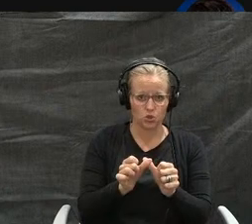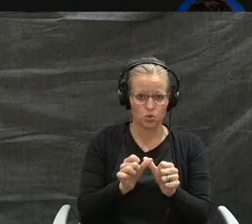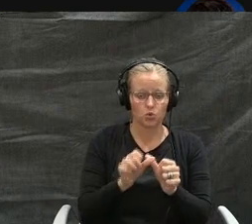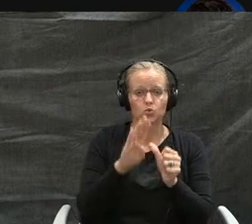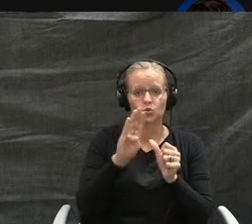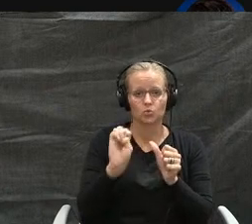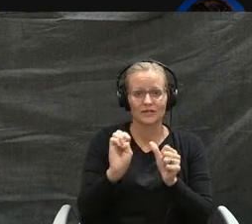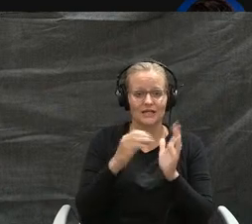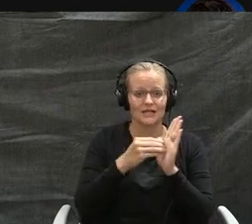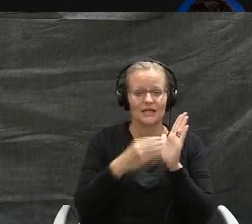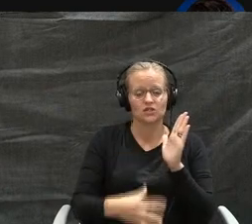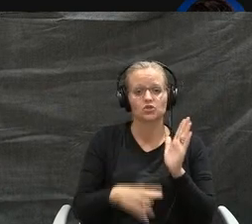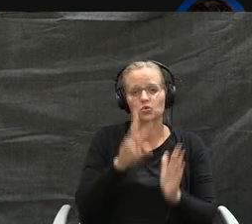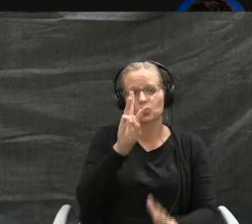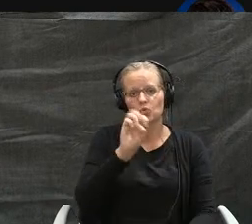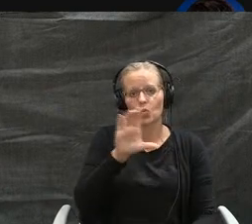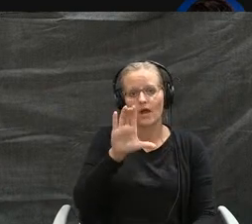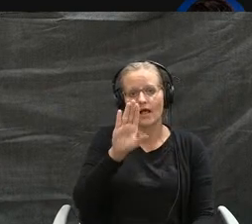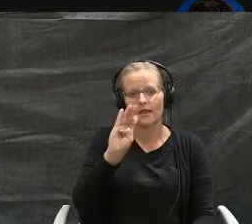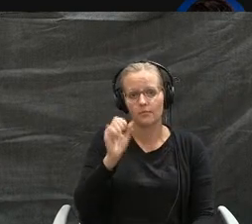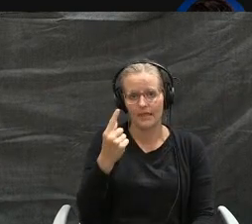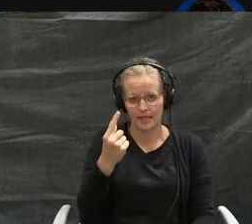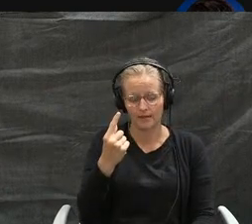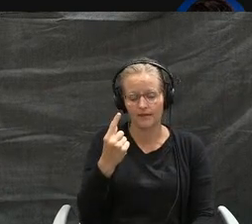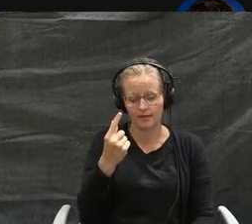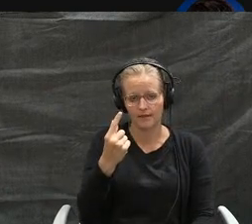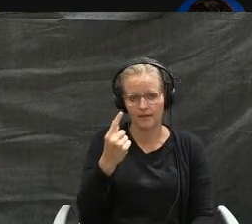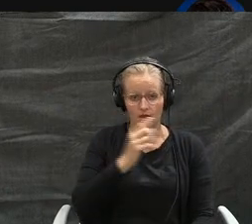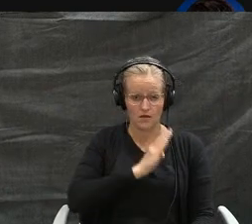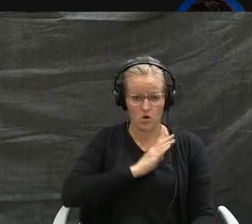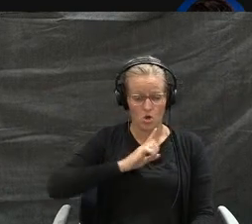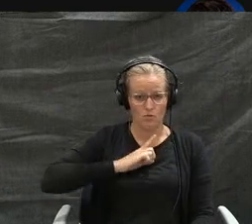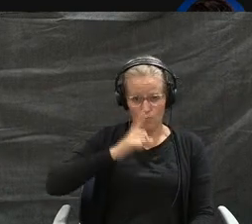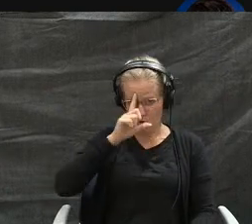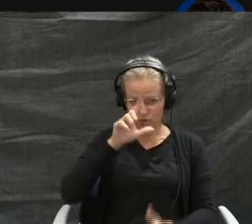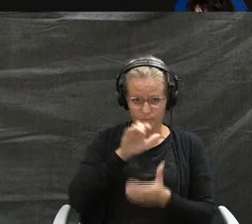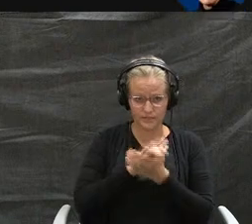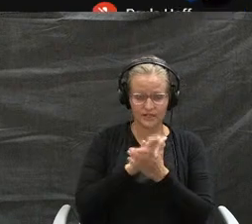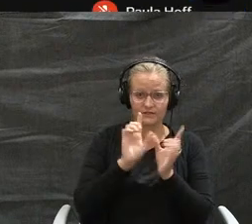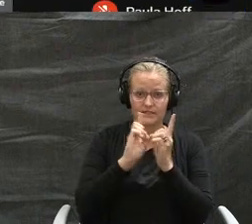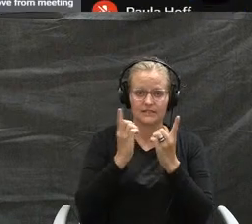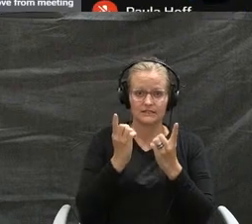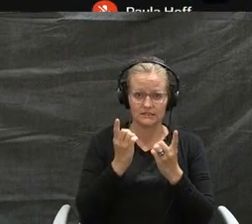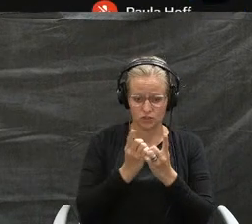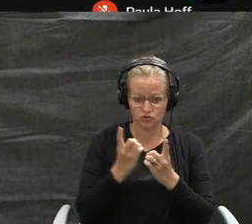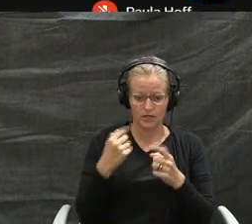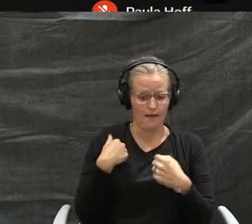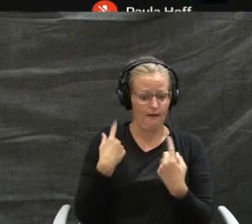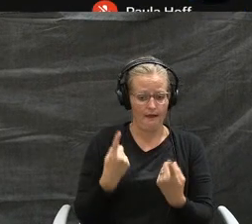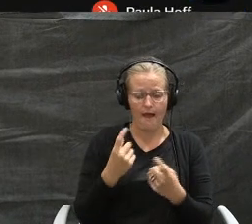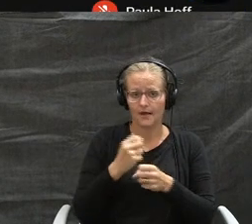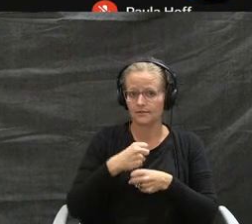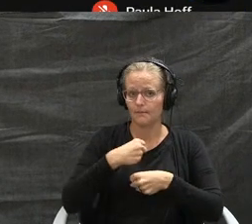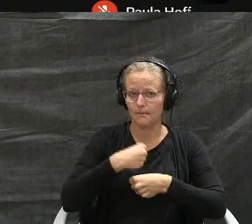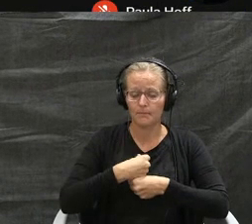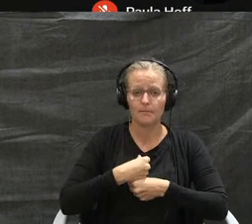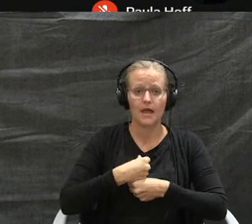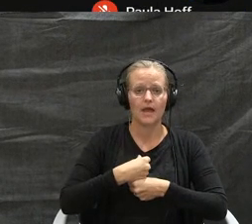being. Um, the board believes that the district has made great strides.